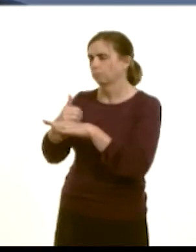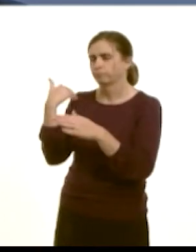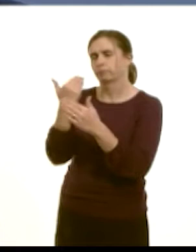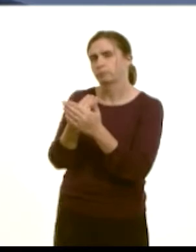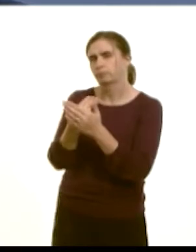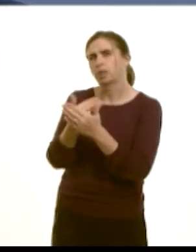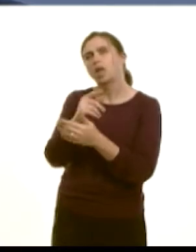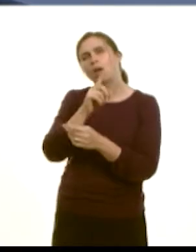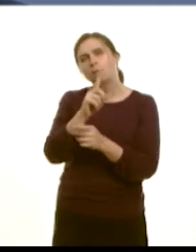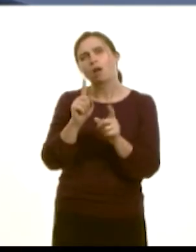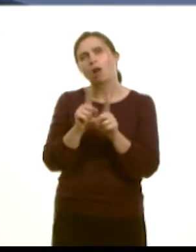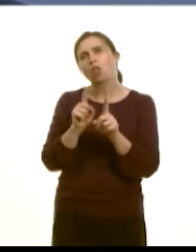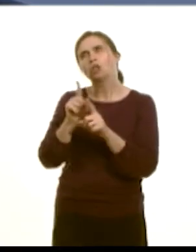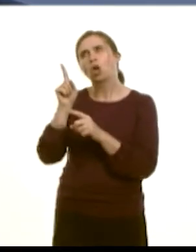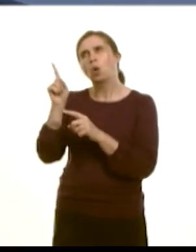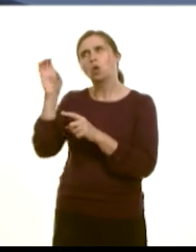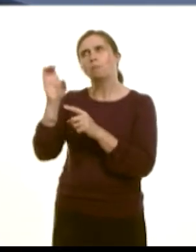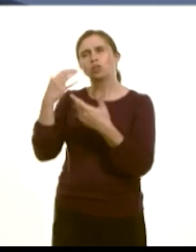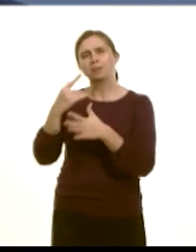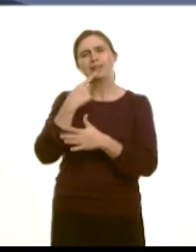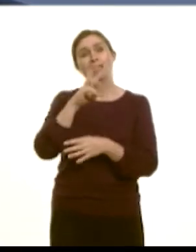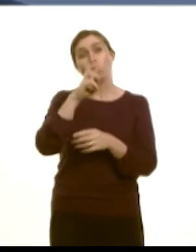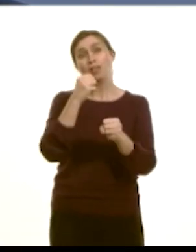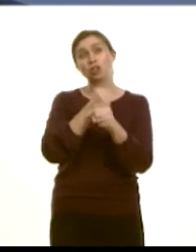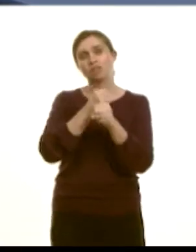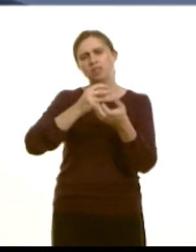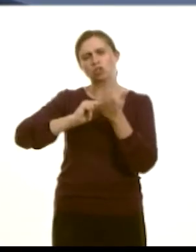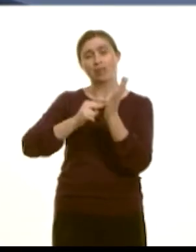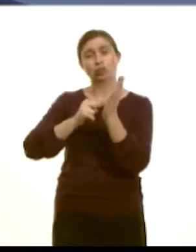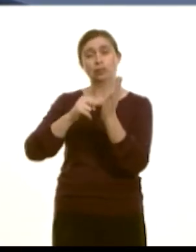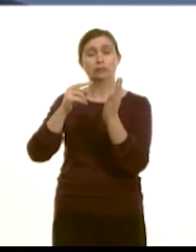He also followed up his remarks by saying that the Welsh Governmentís strategies lack vision and leadership.